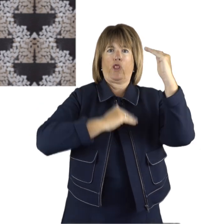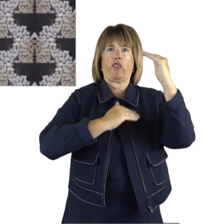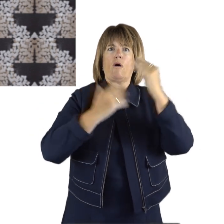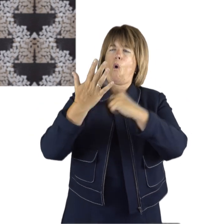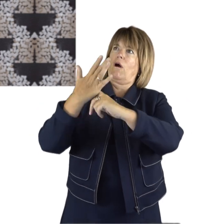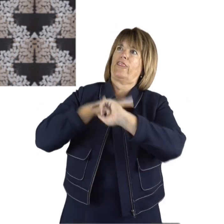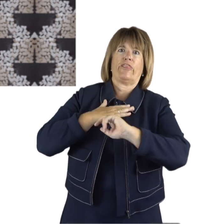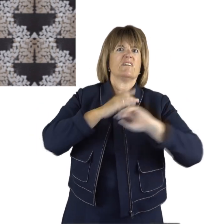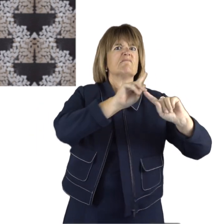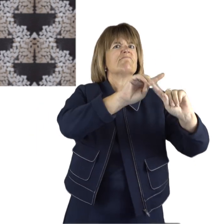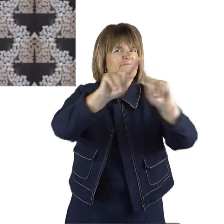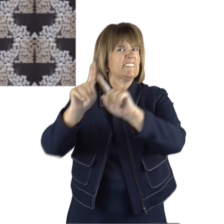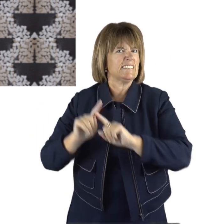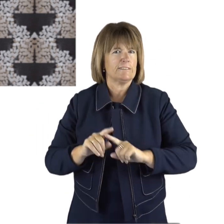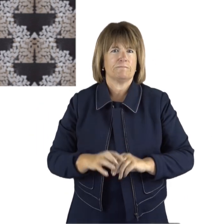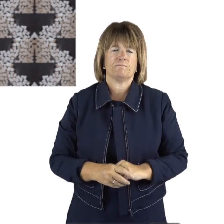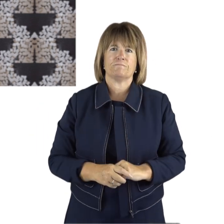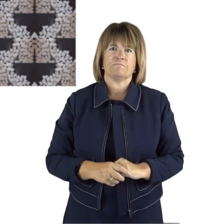endemic to systems of inequality and injustice.